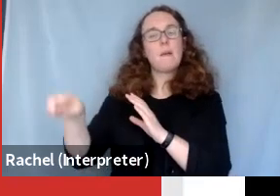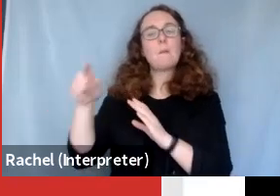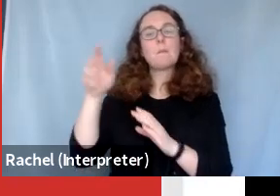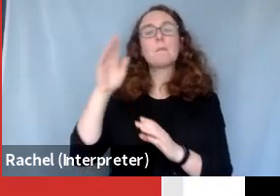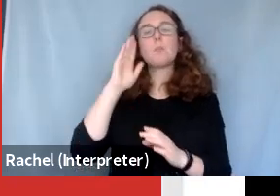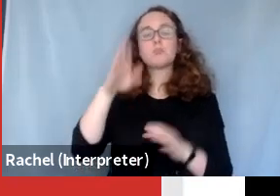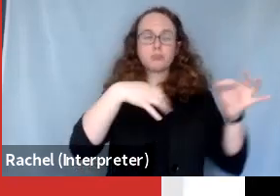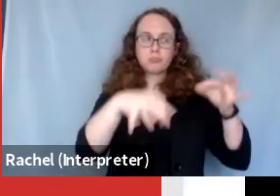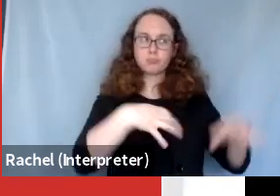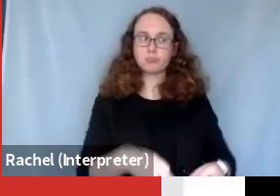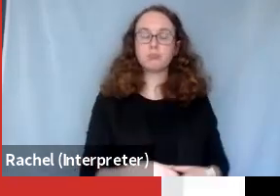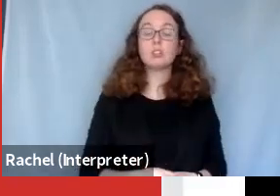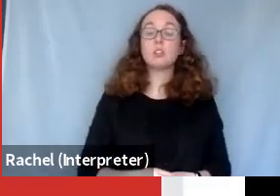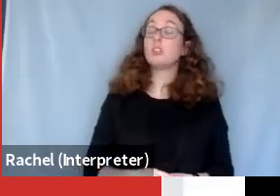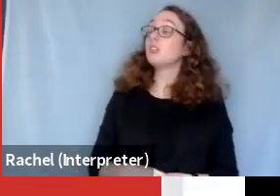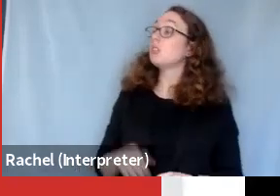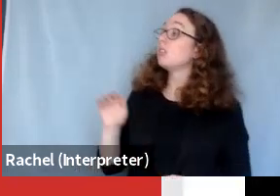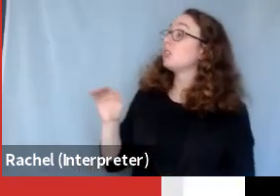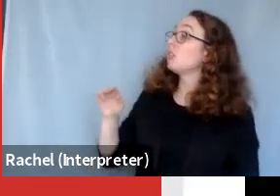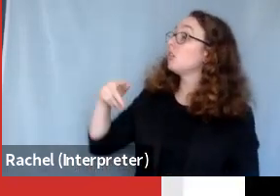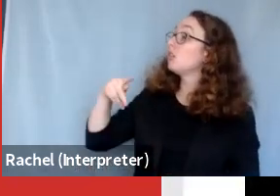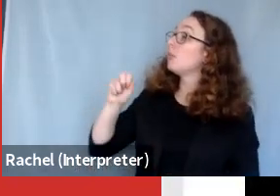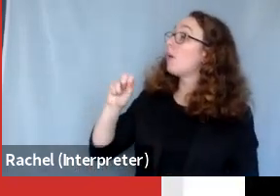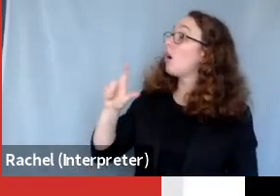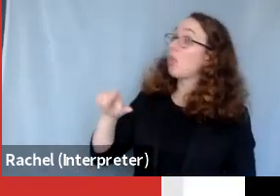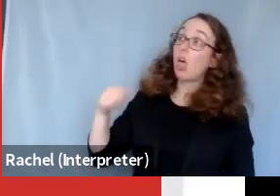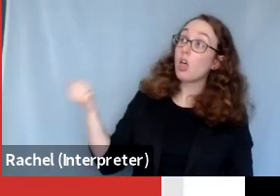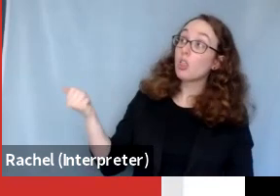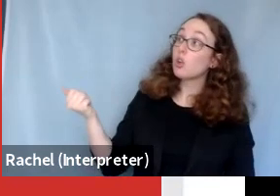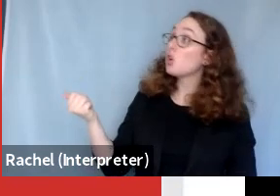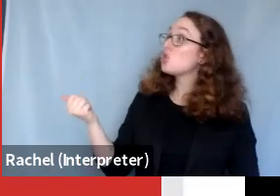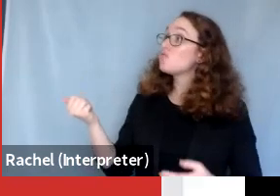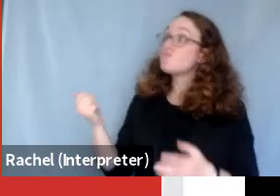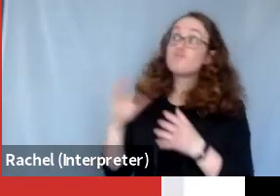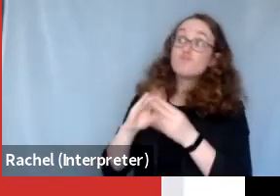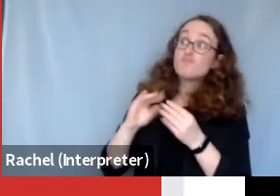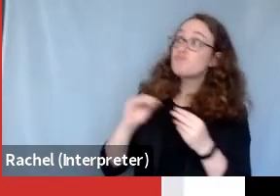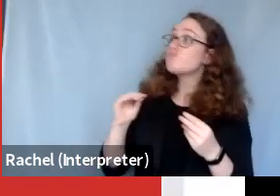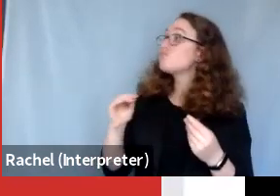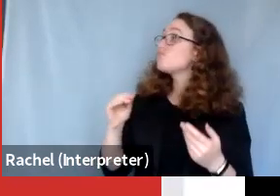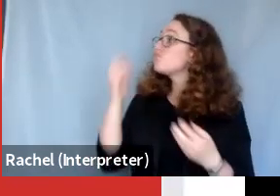Hey Paul is there anything else that we needed to tell our students?